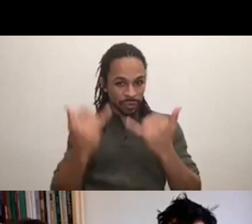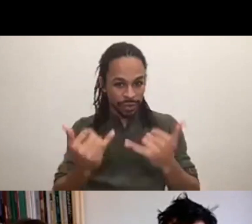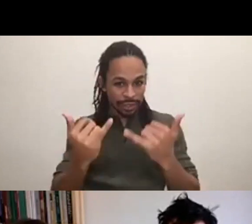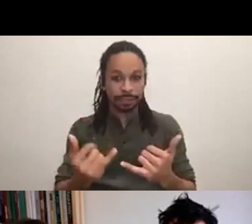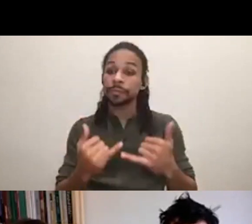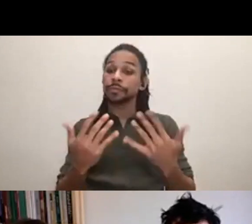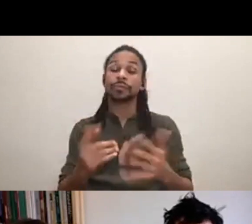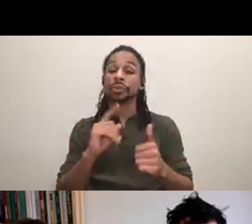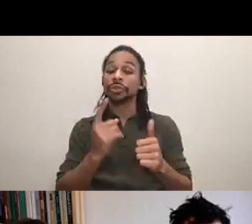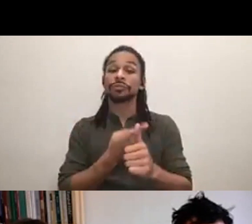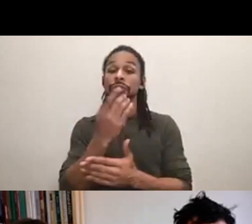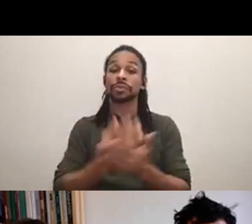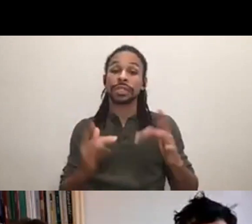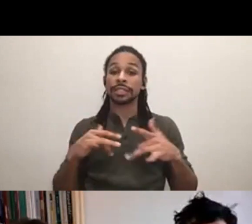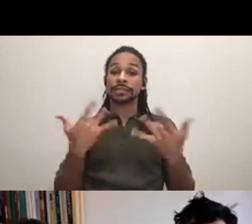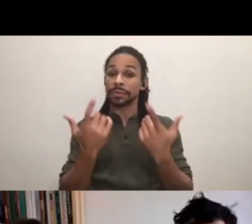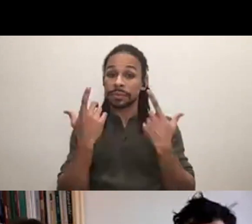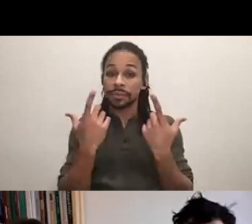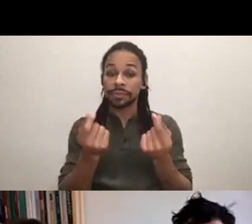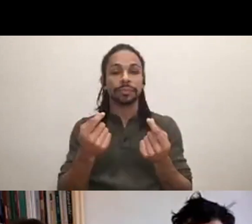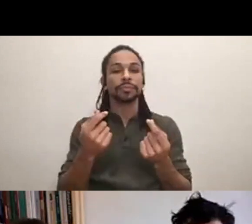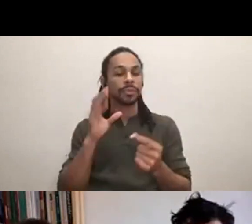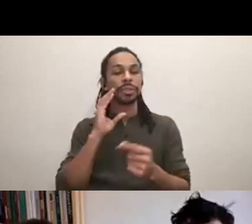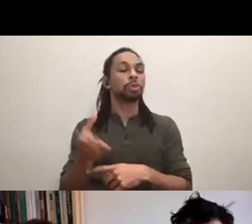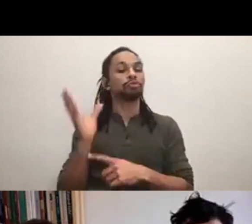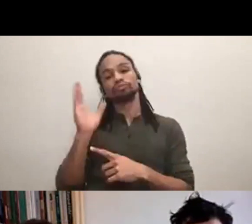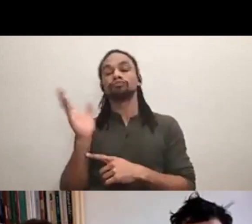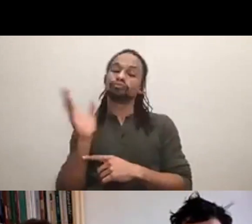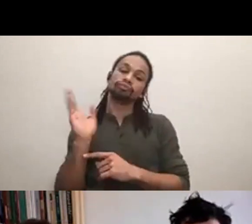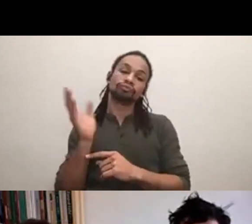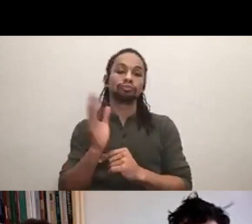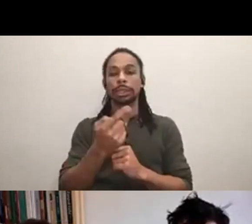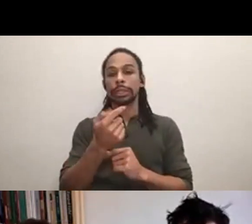first part of the event will be a little more presentationy, Bojana and I will talk a little